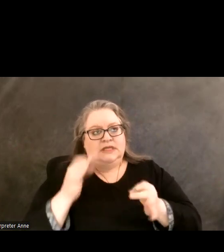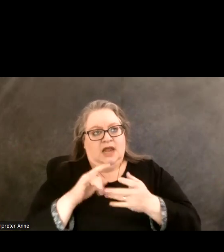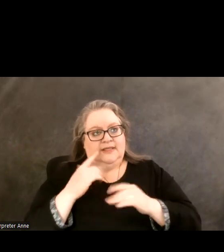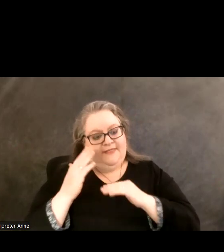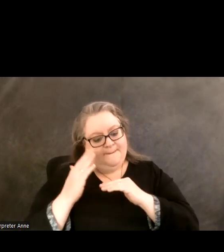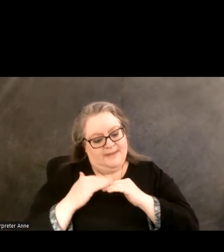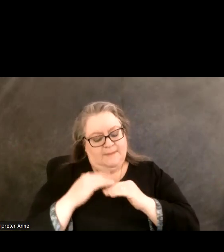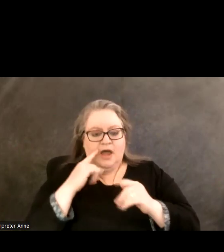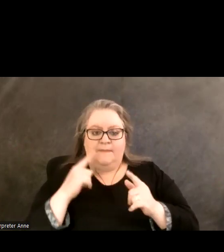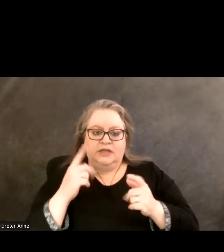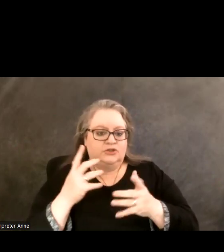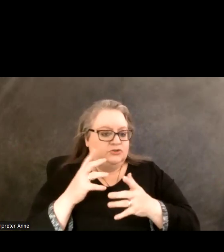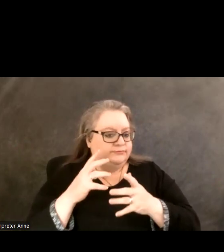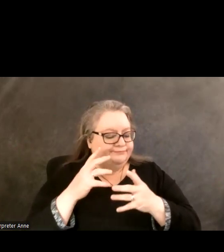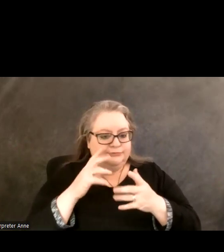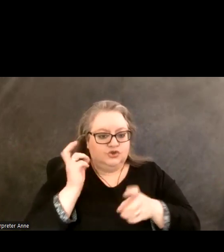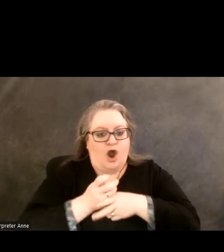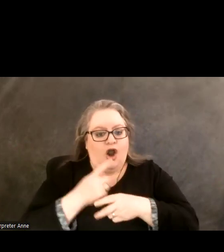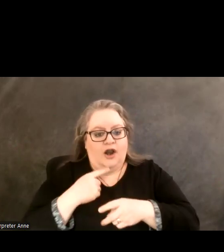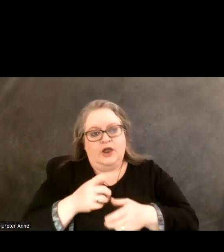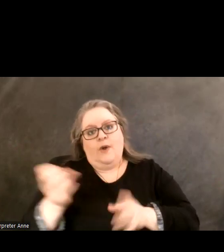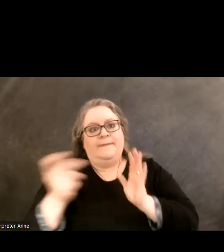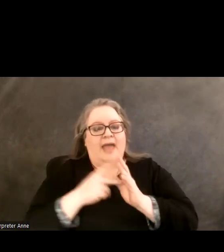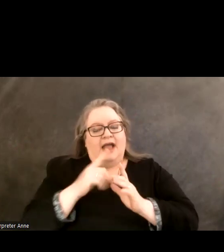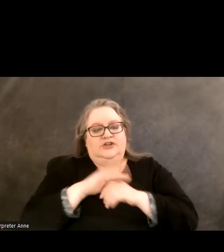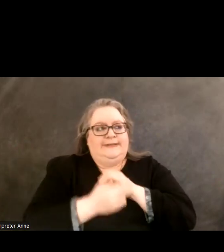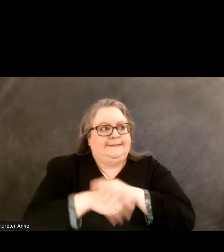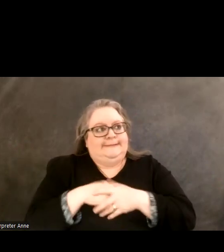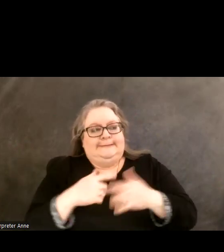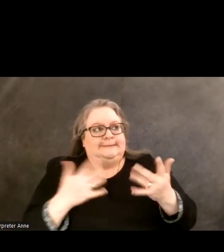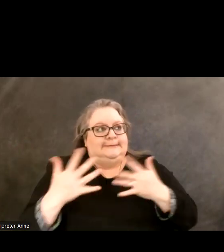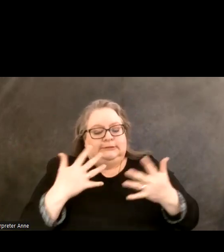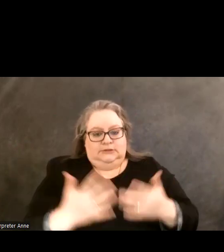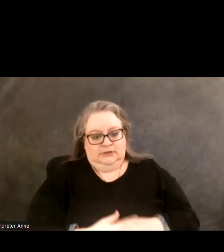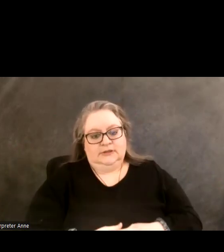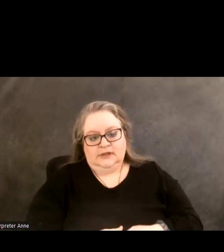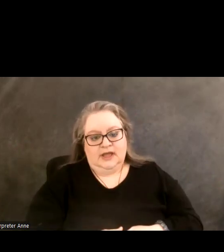back to the hand-wringing. And I have been a hand-wringer